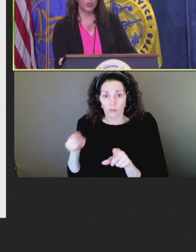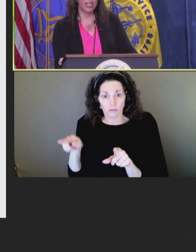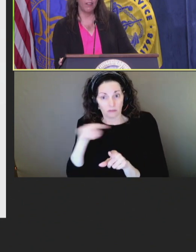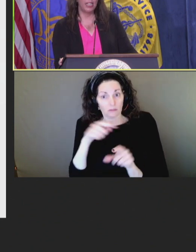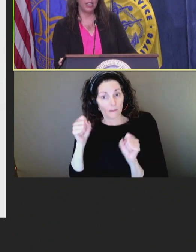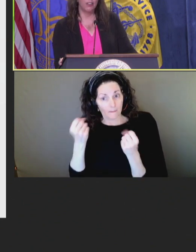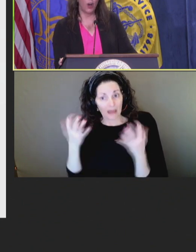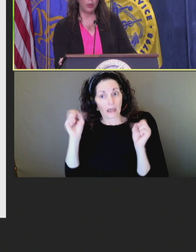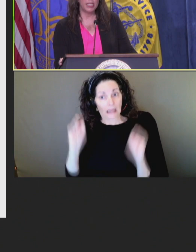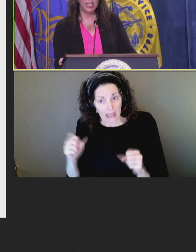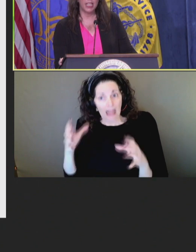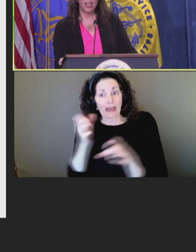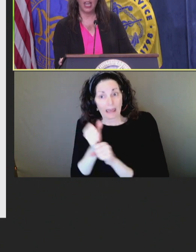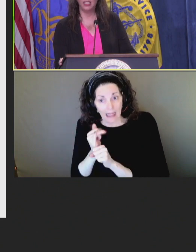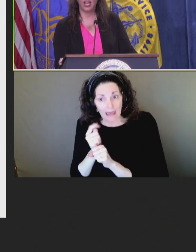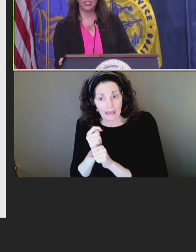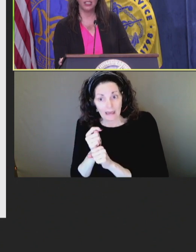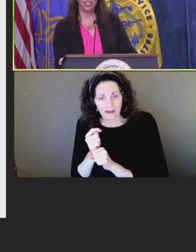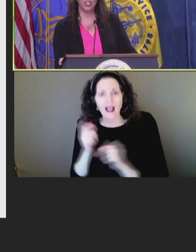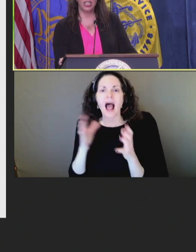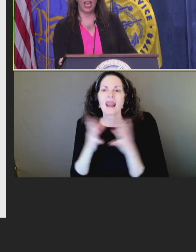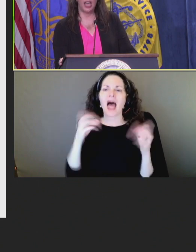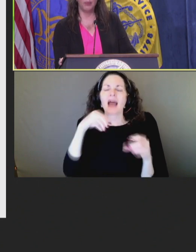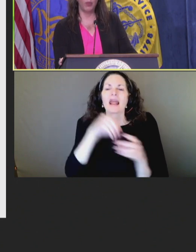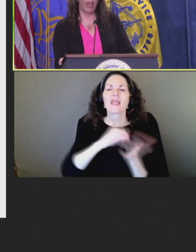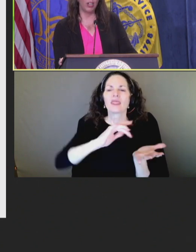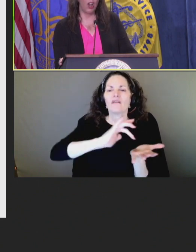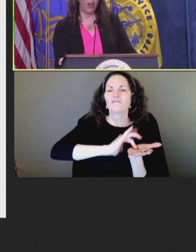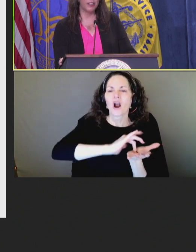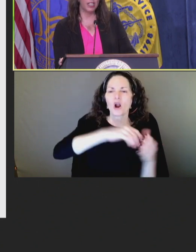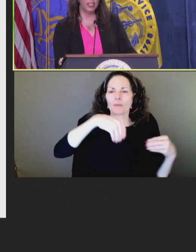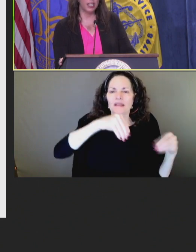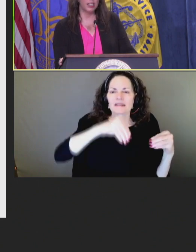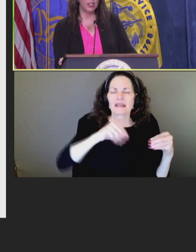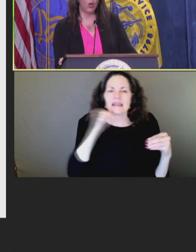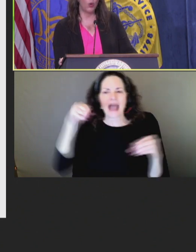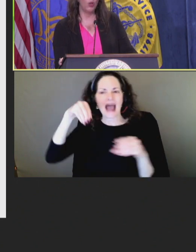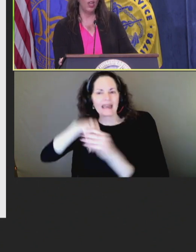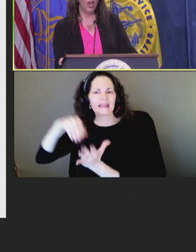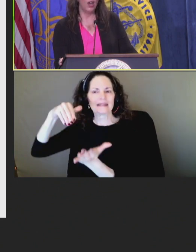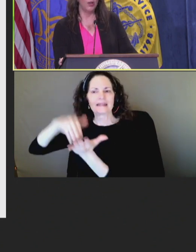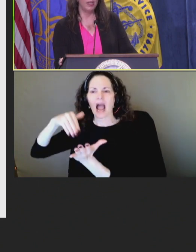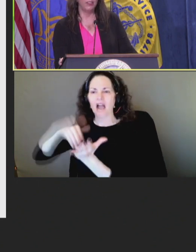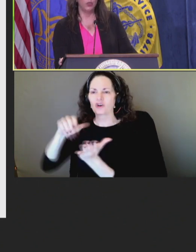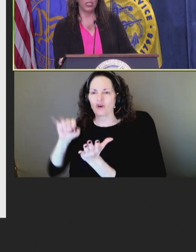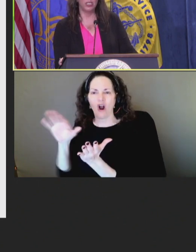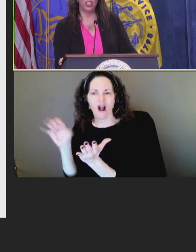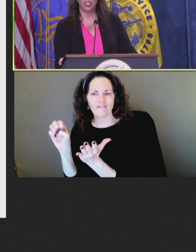given in the pharmacy and not necessarily at provider offices. And so, if you went to your